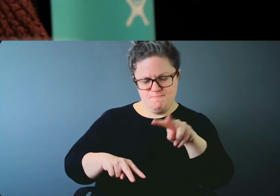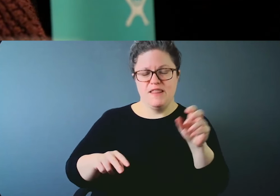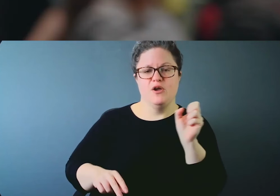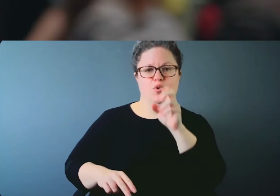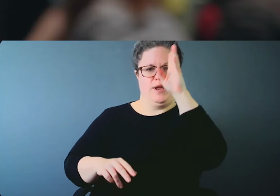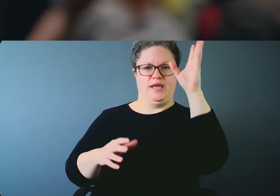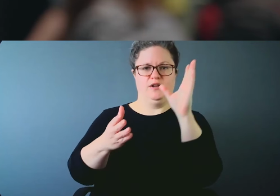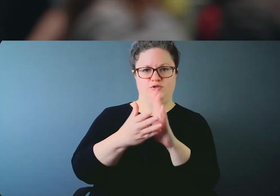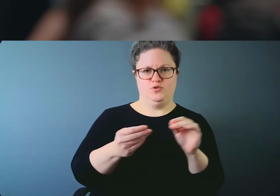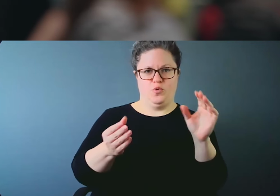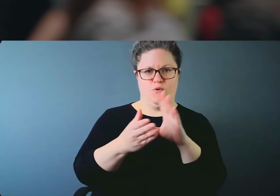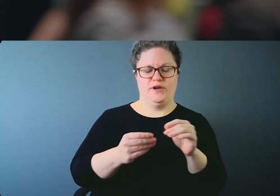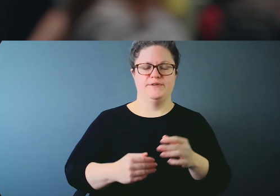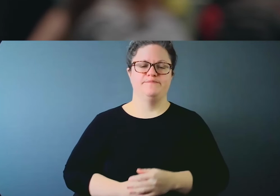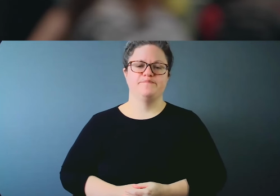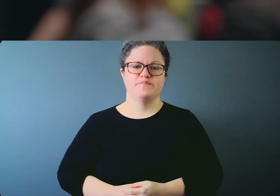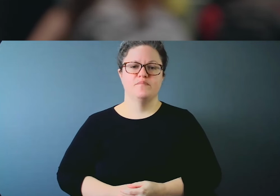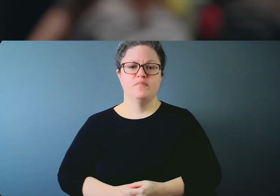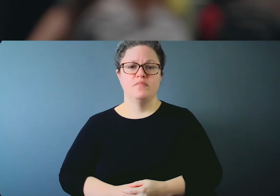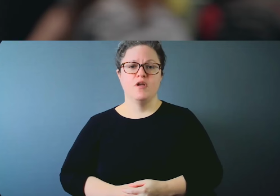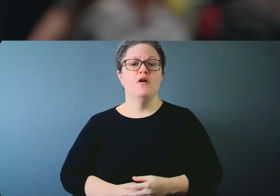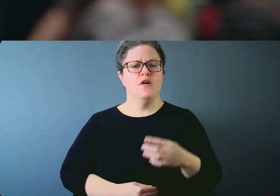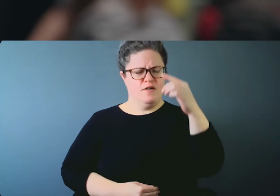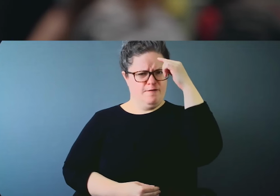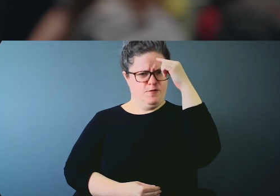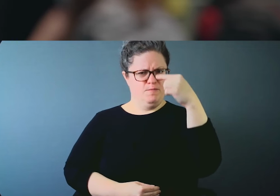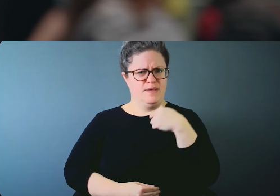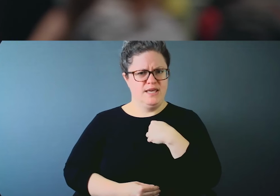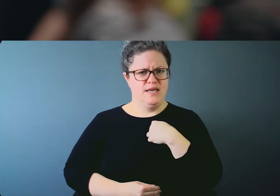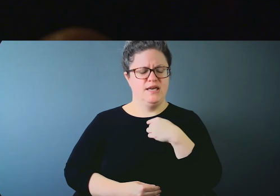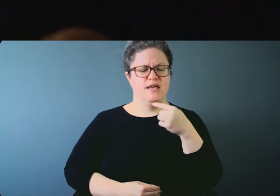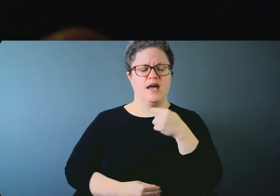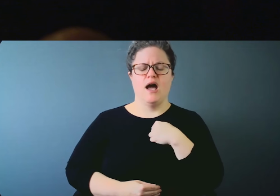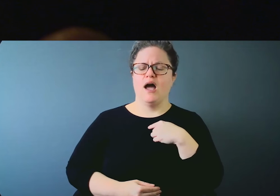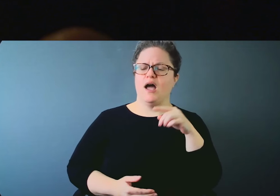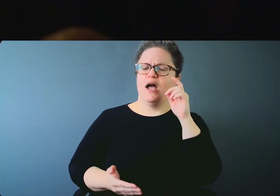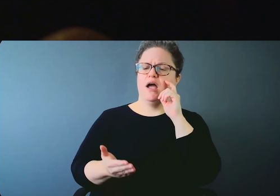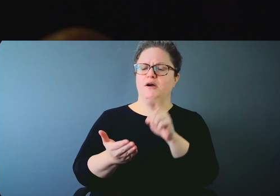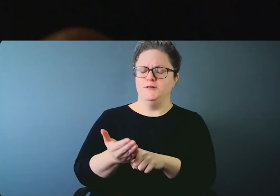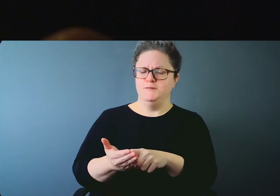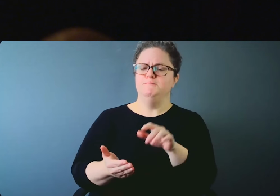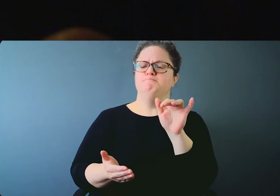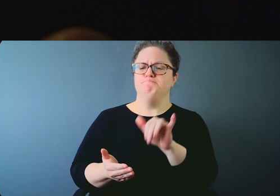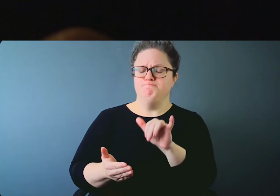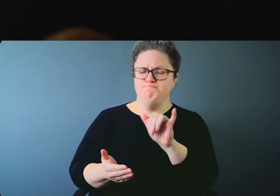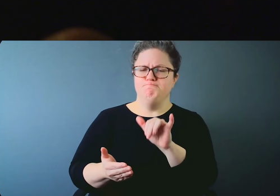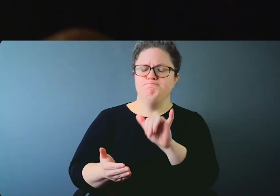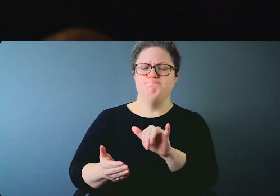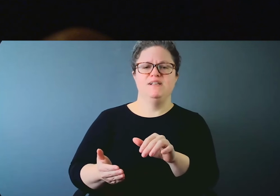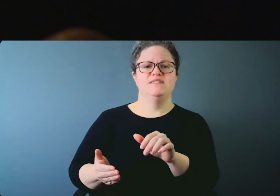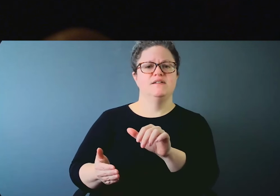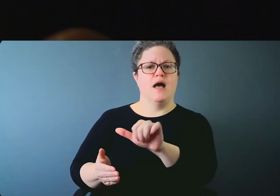What stands out to me is how hard it is to grasp someone else's experience.